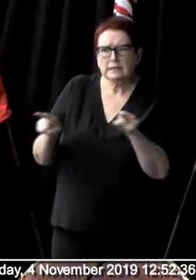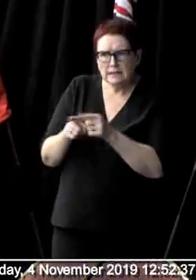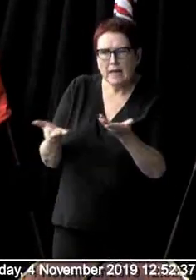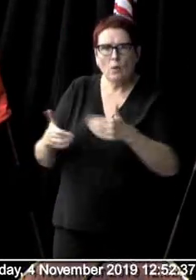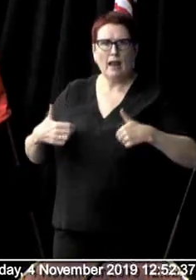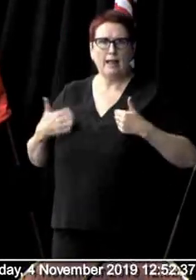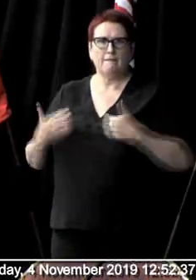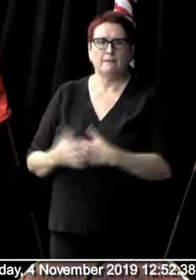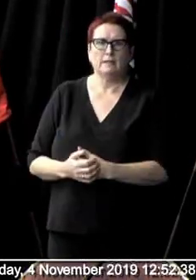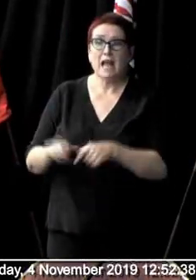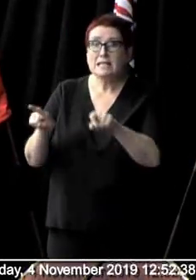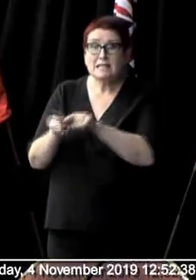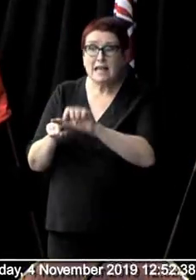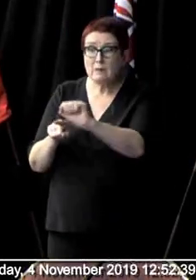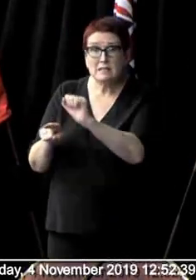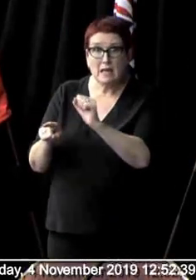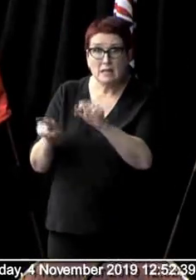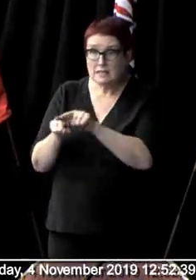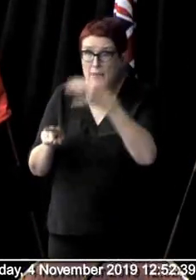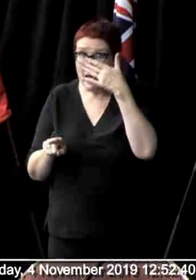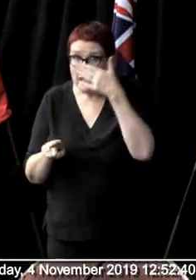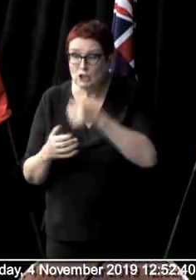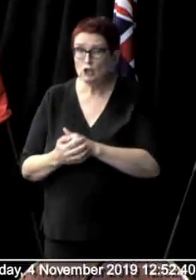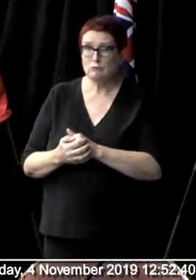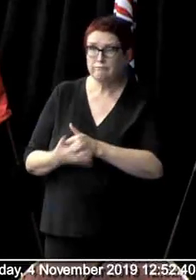On the same basis as their peers with access to the curriculum and appropriate